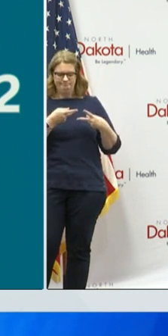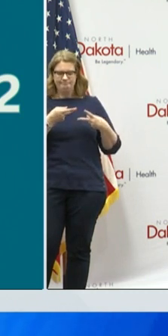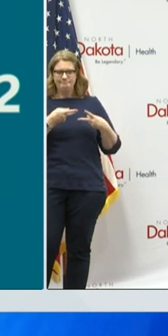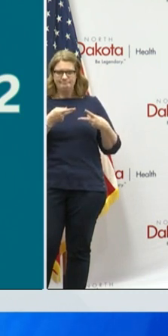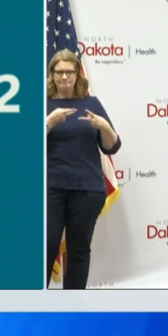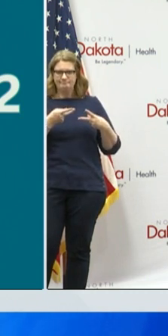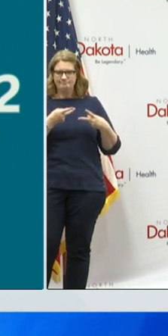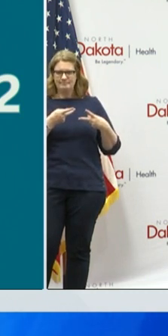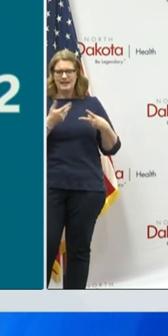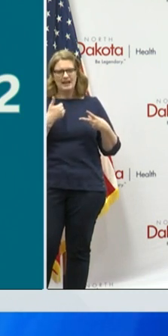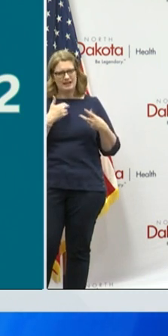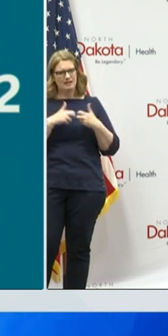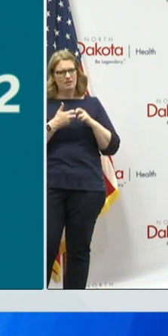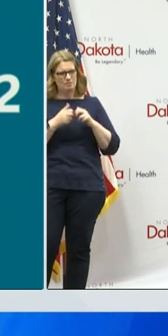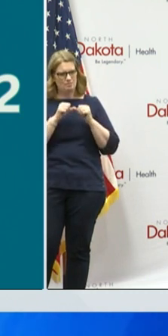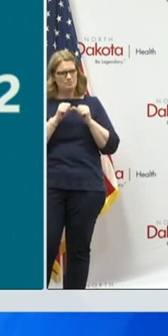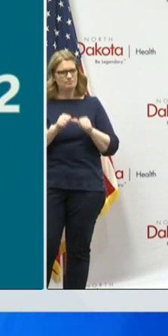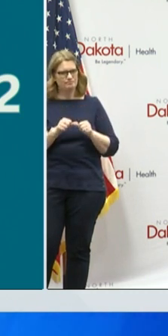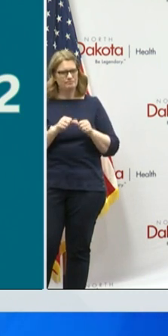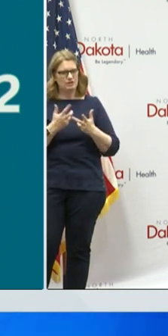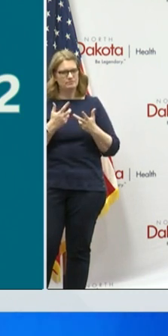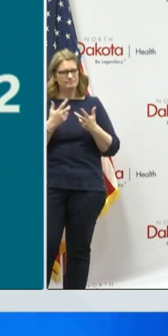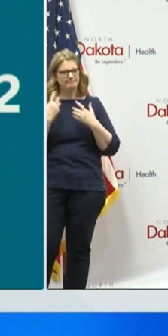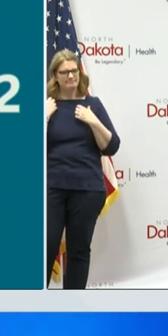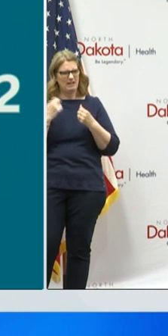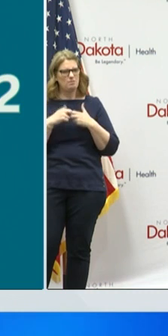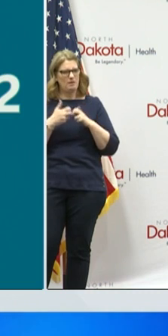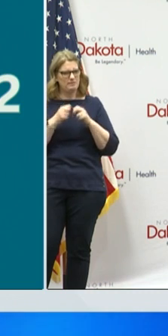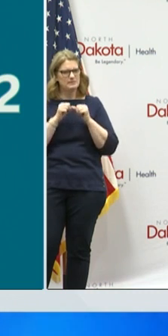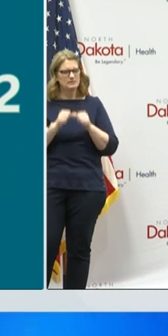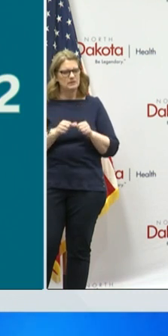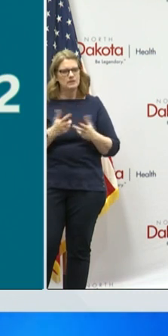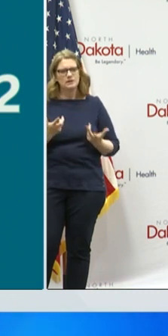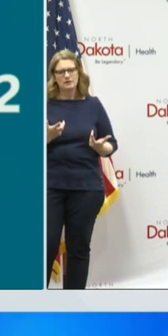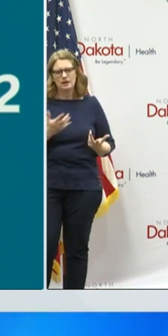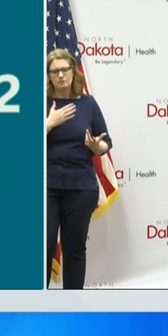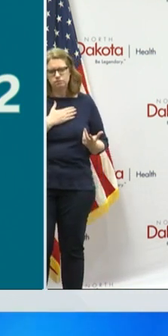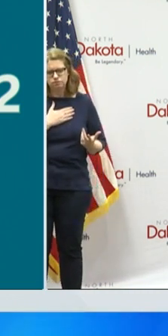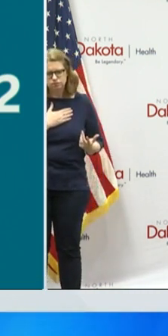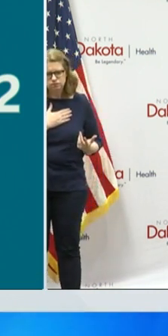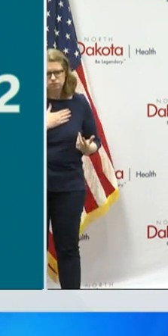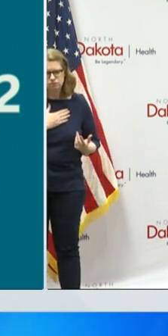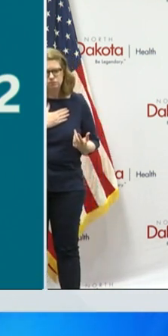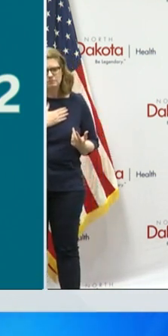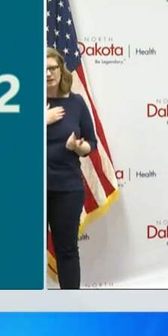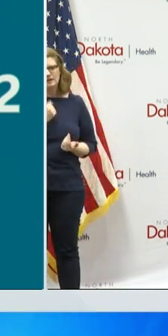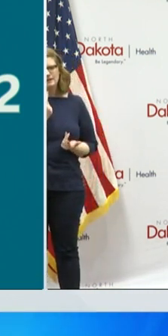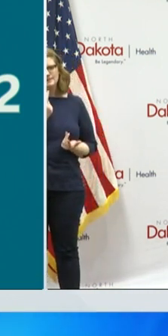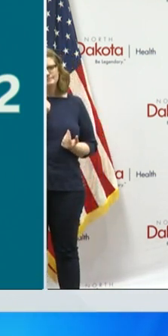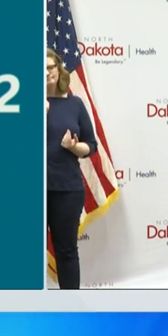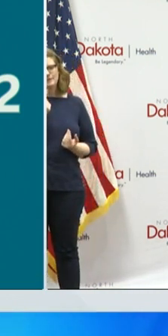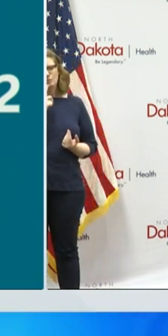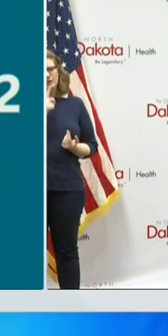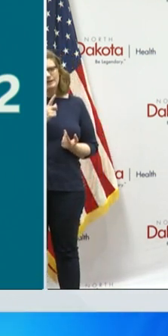ONE WAS A WOMAN IN HER 90s FROM KASS COUNTY, ANOTHER IS A MAN IN